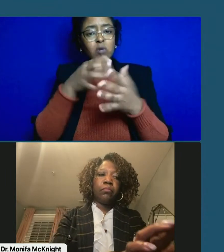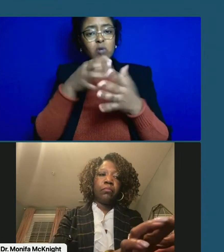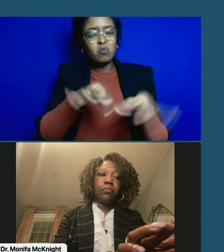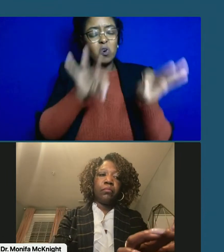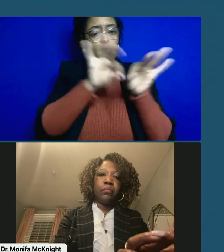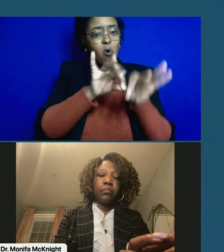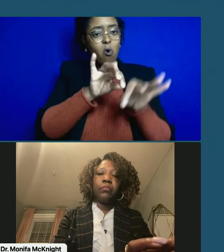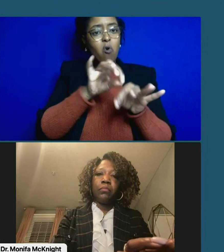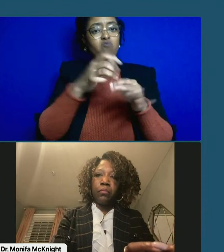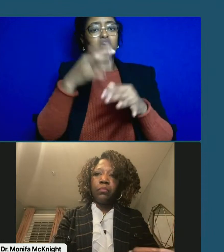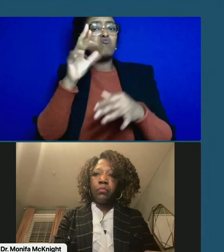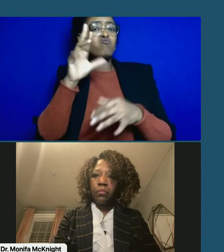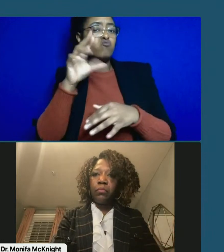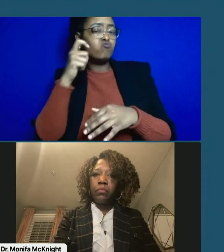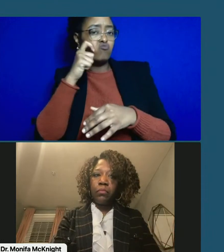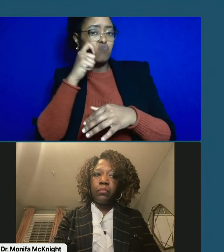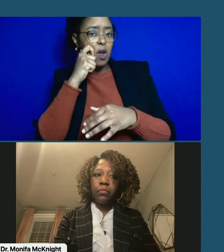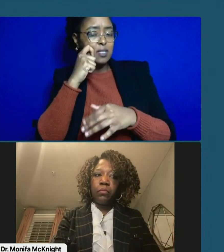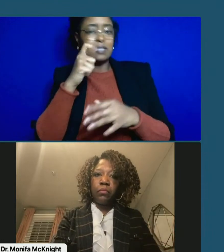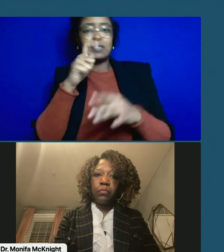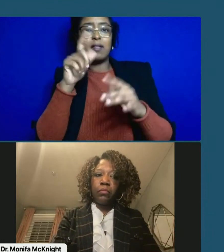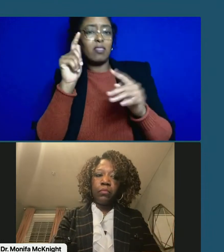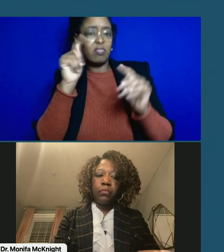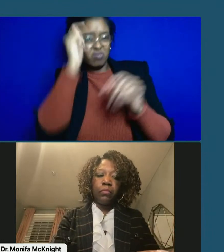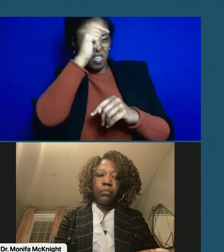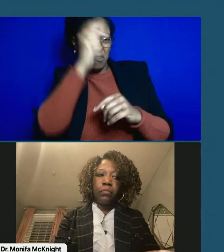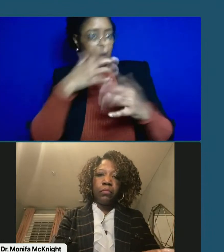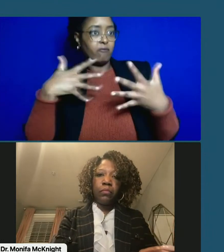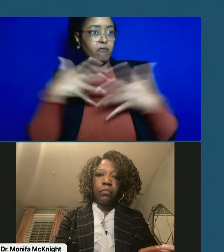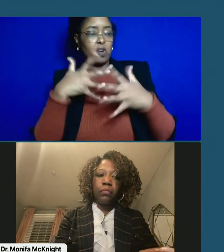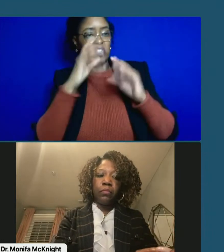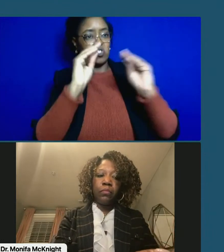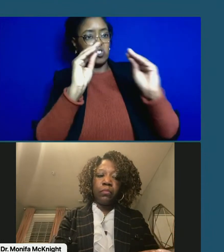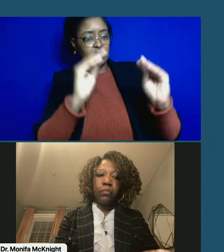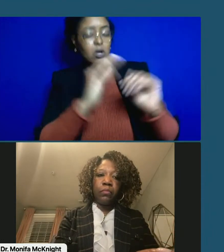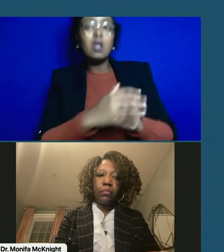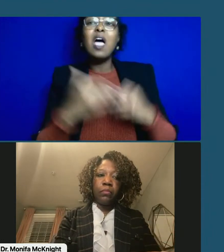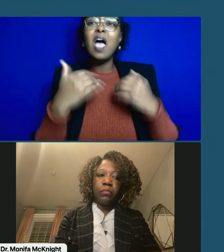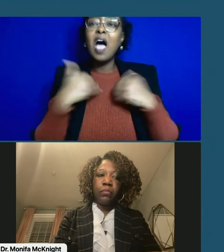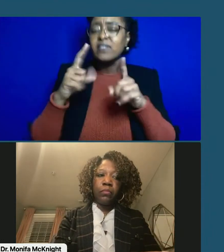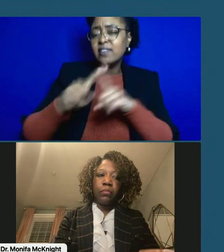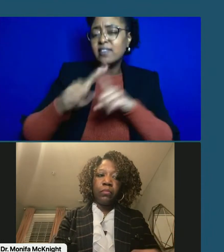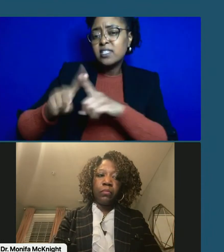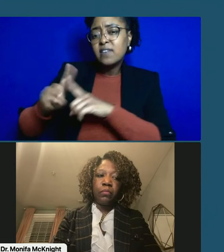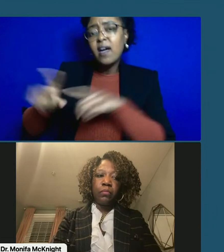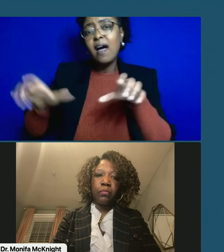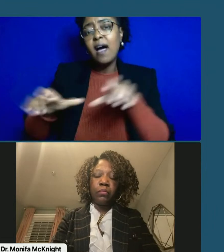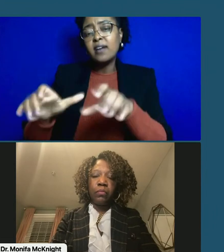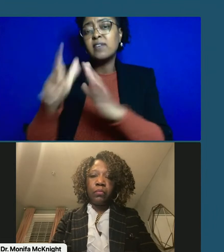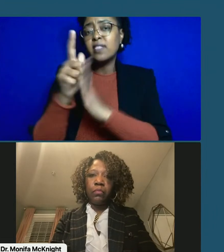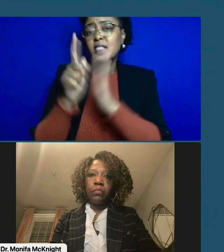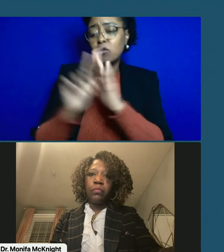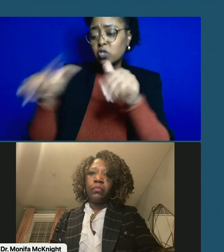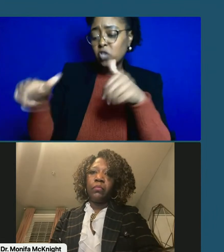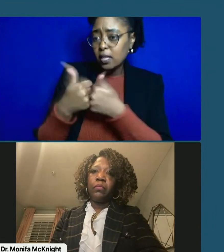critical race theory, which is a law school program. But that's a different matter. Um there are a